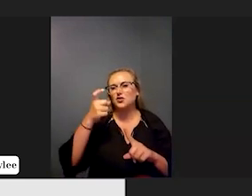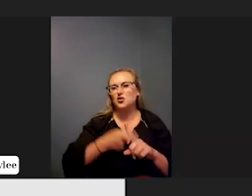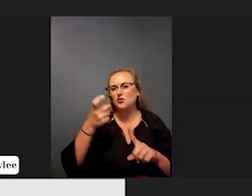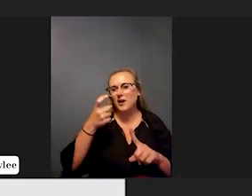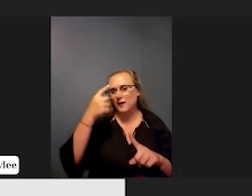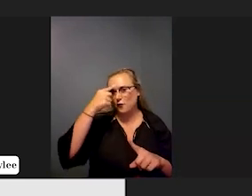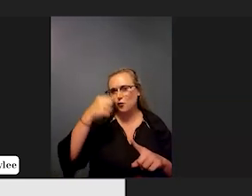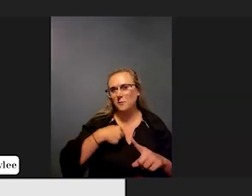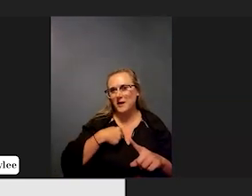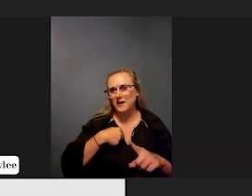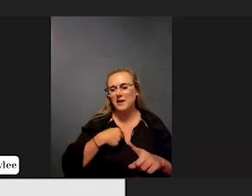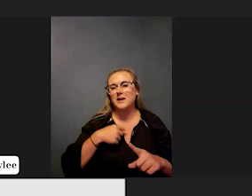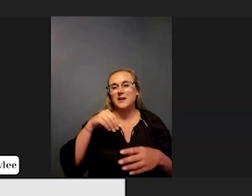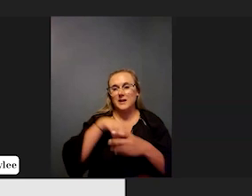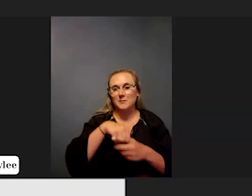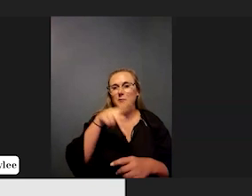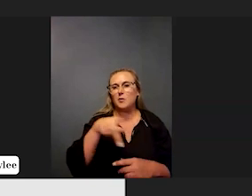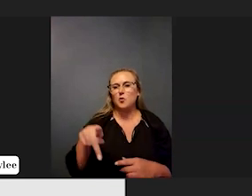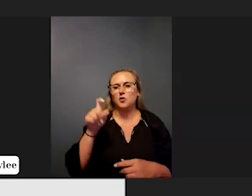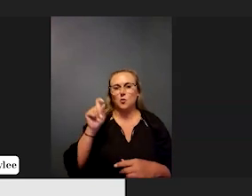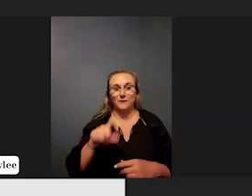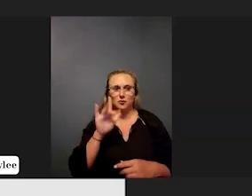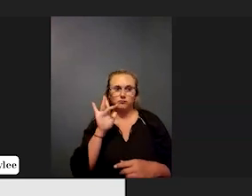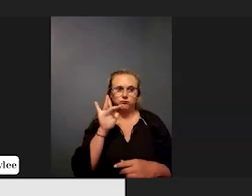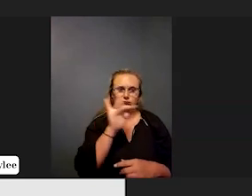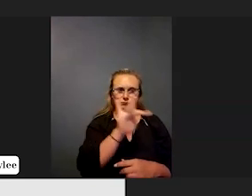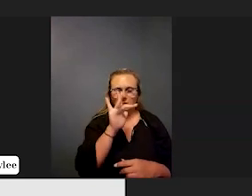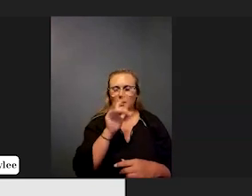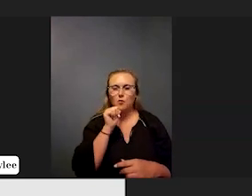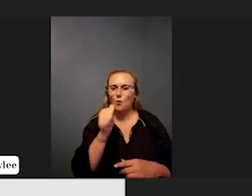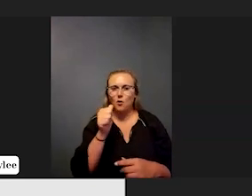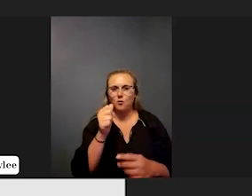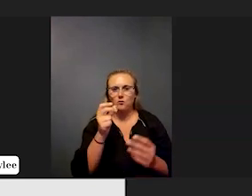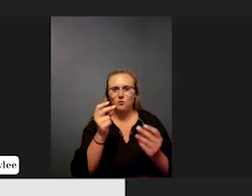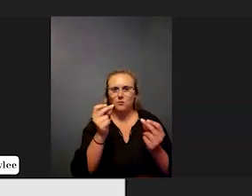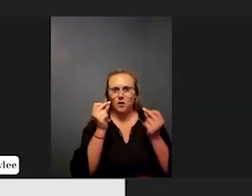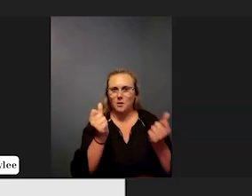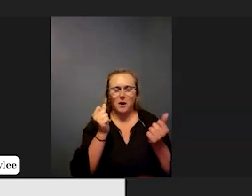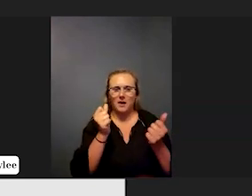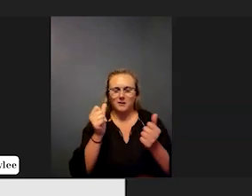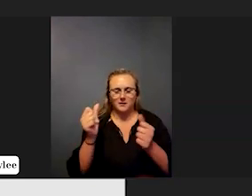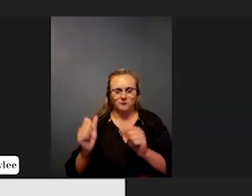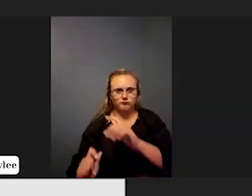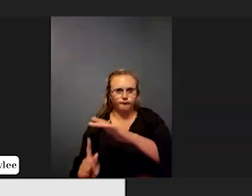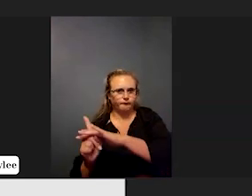You need to push it. Um, it won't necessarily um auto generate or if it does, I'm not aware of it.